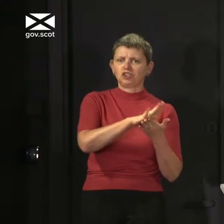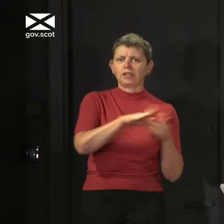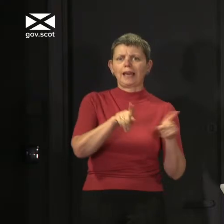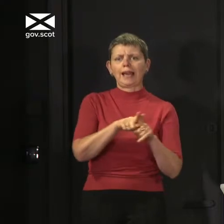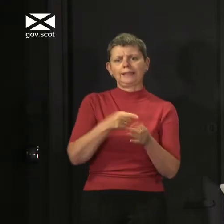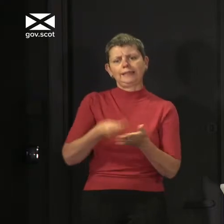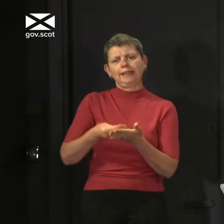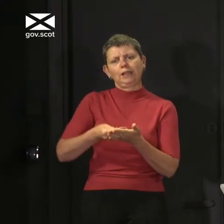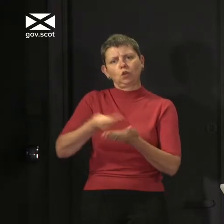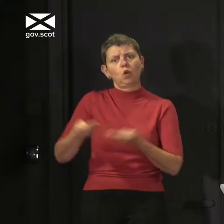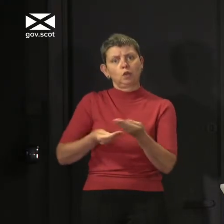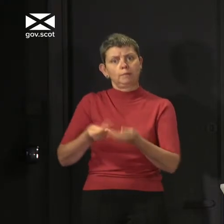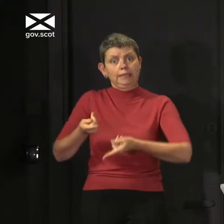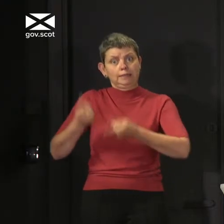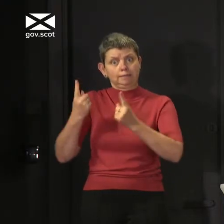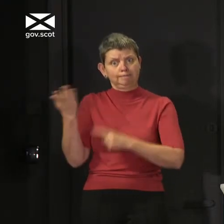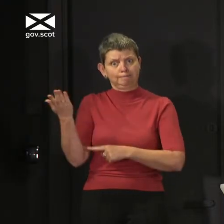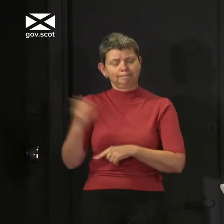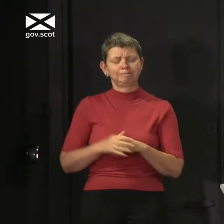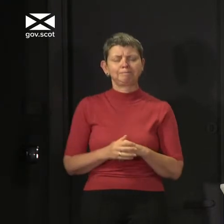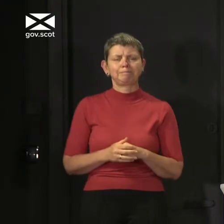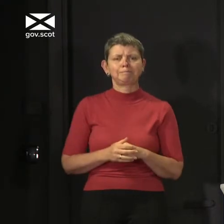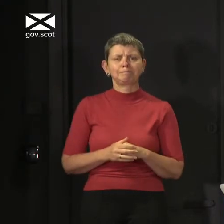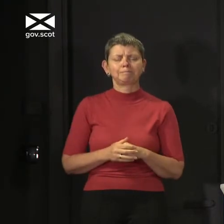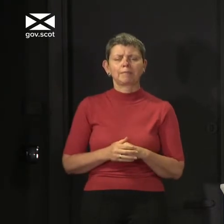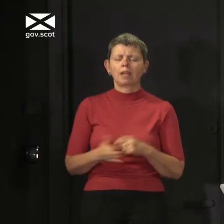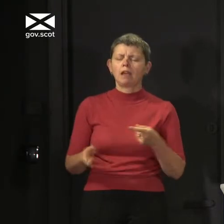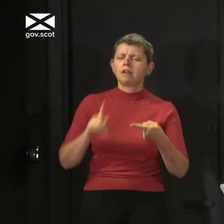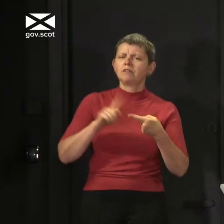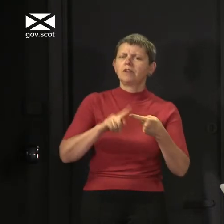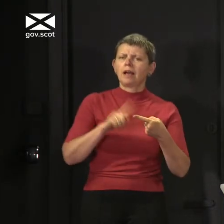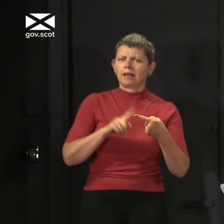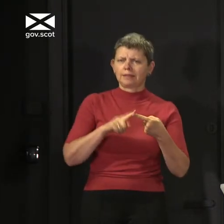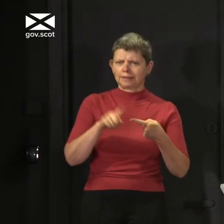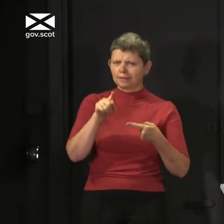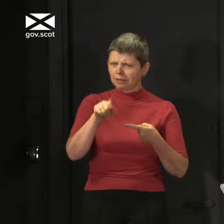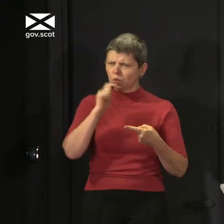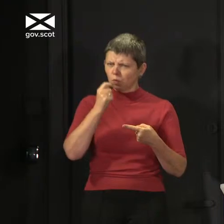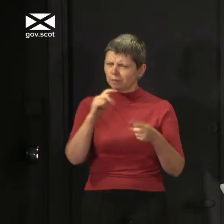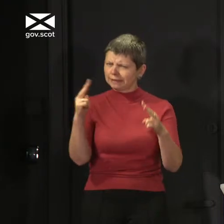The first thing I want to touch on is something you will be watching in the news today and